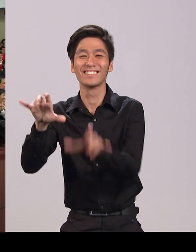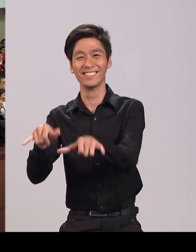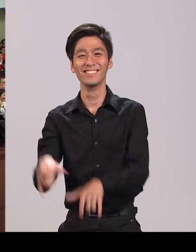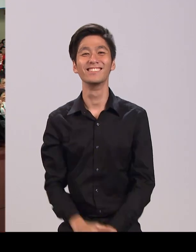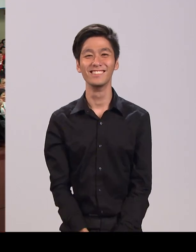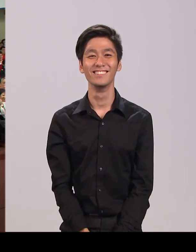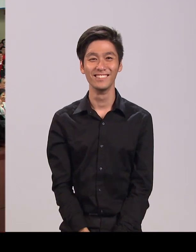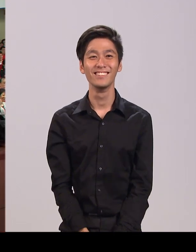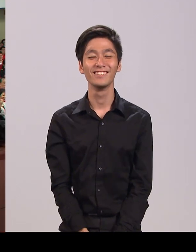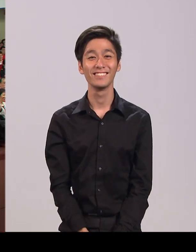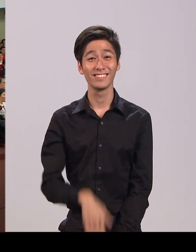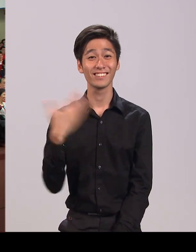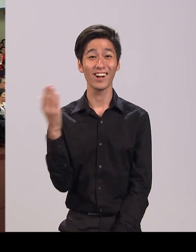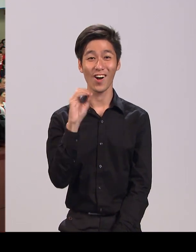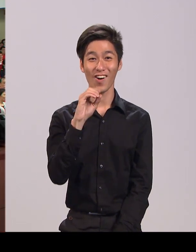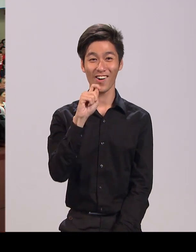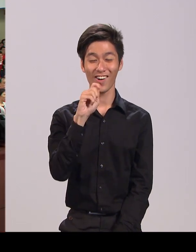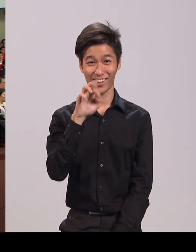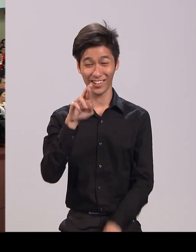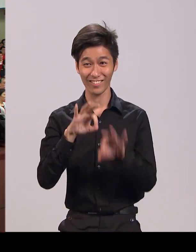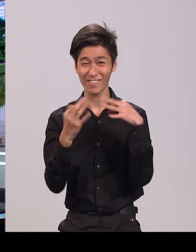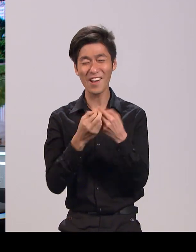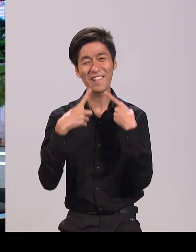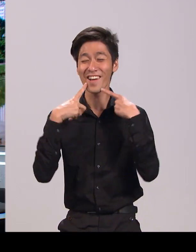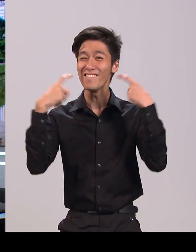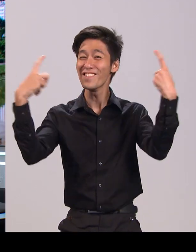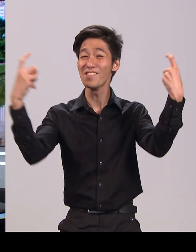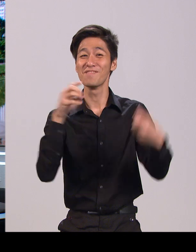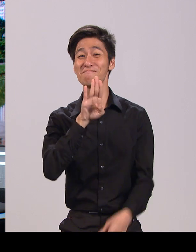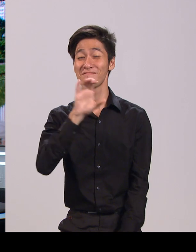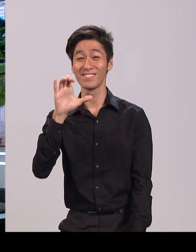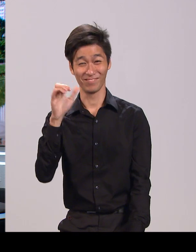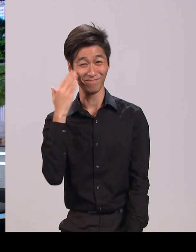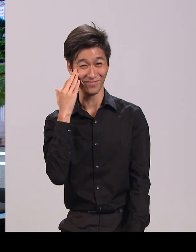We have an Otter family, famous on BBC, visiting different parts of Singapore!